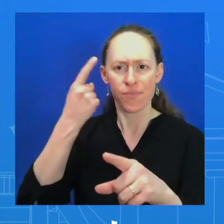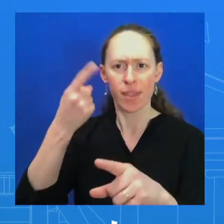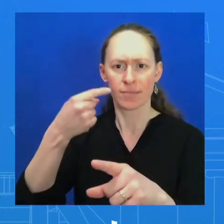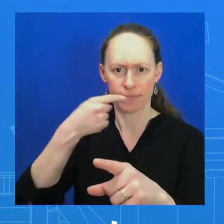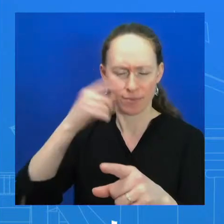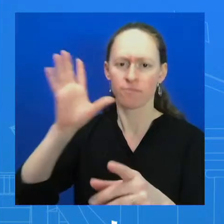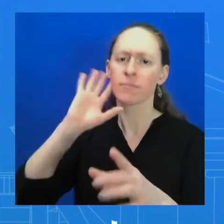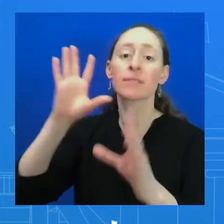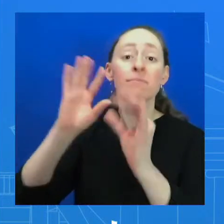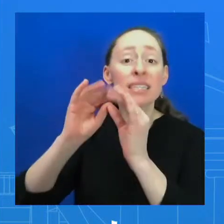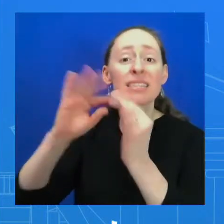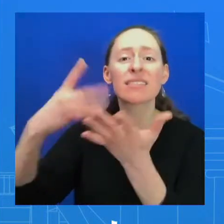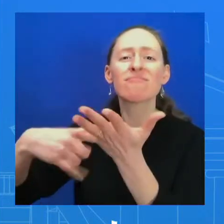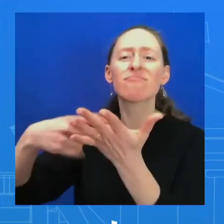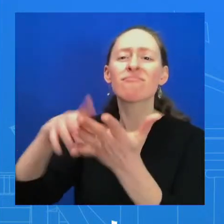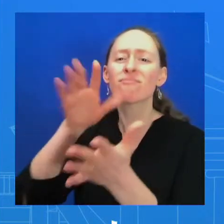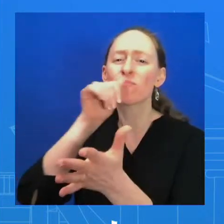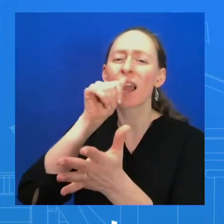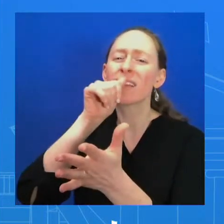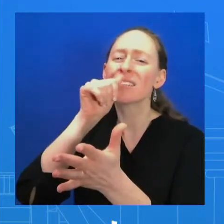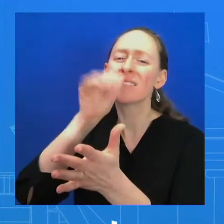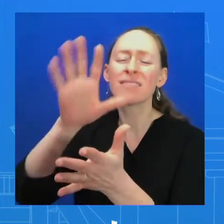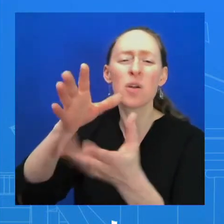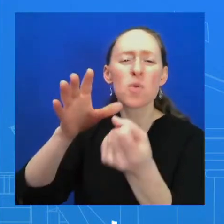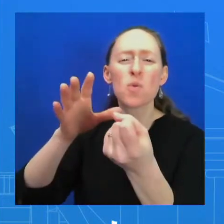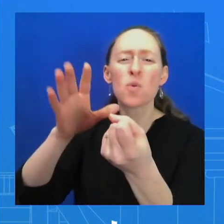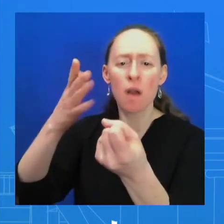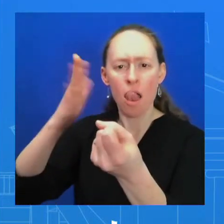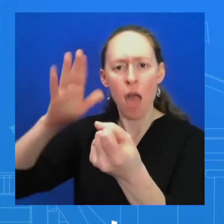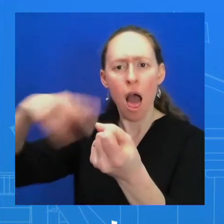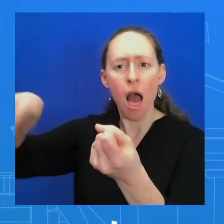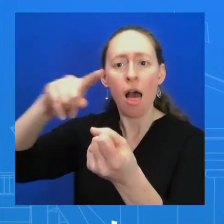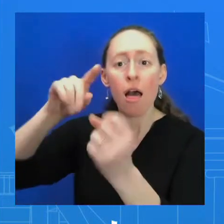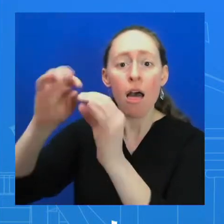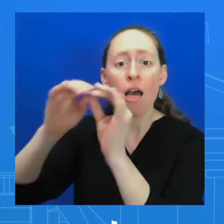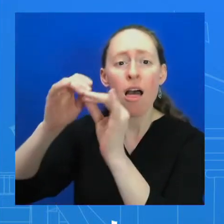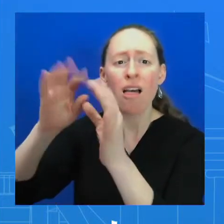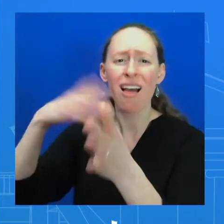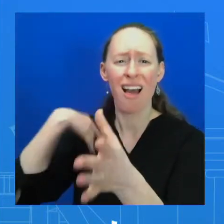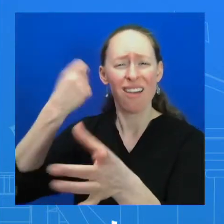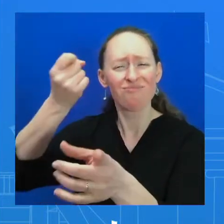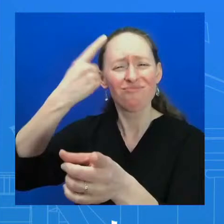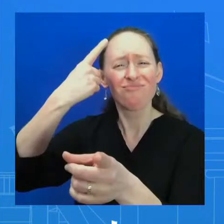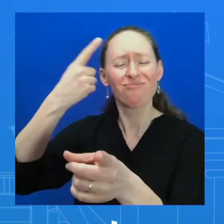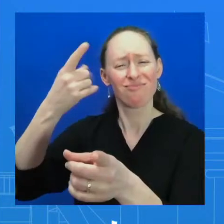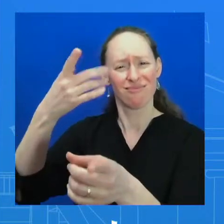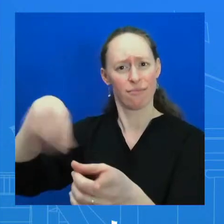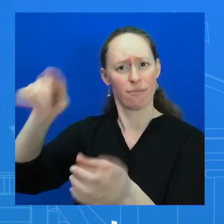you know, the opportunity to be honest, the opportunity to make sure to have a safe place